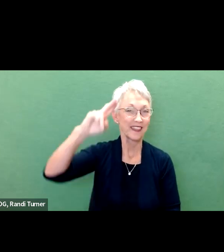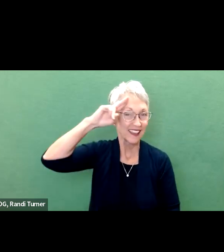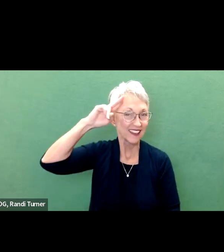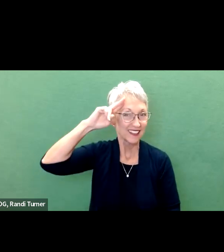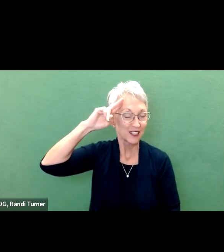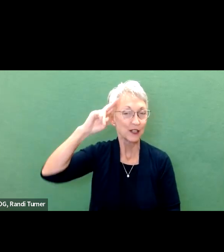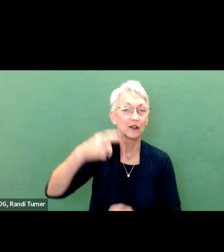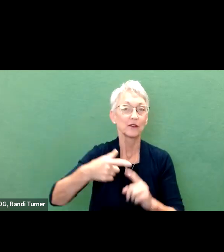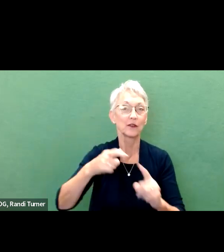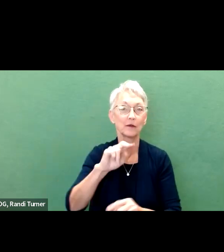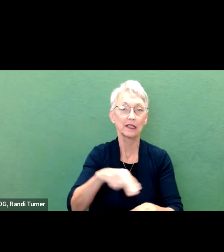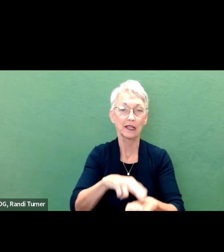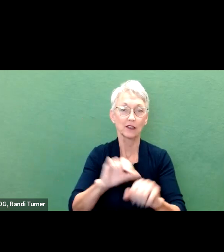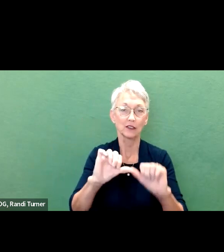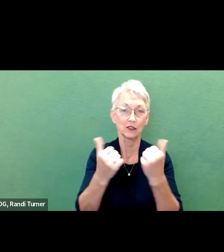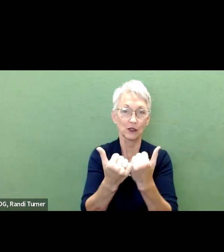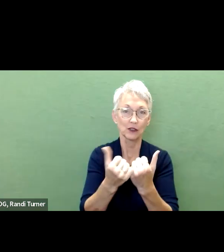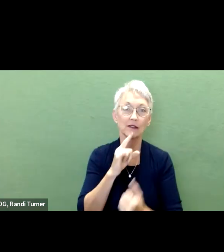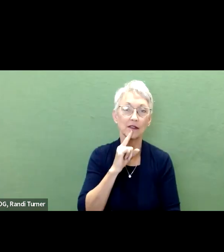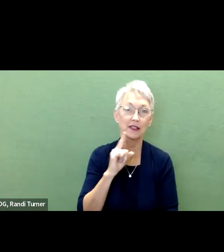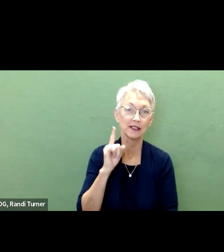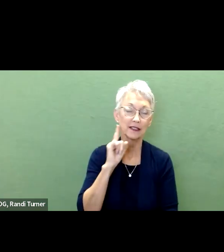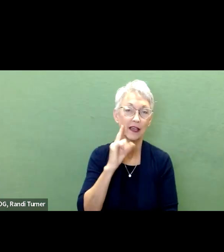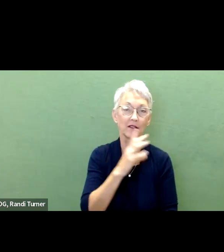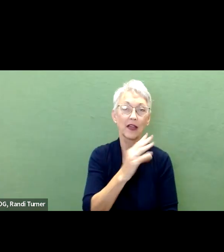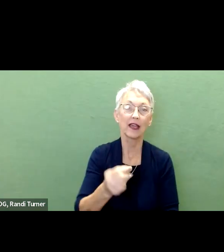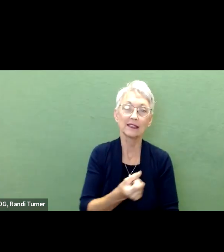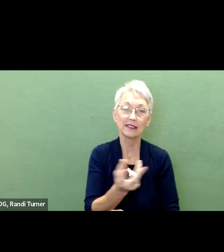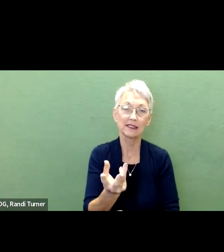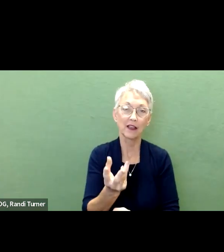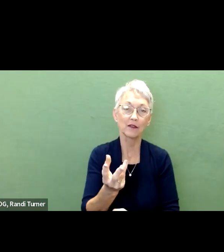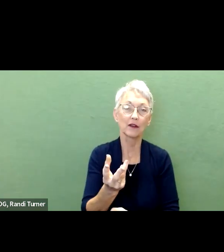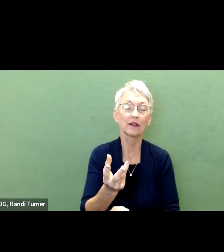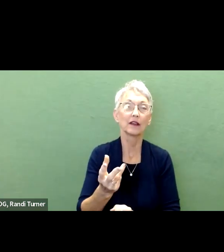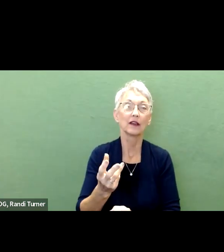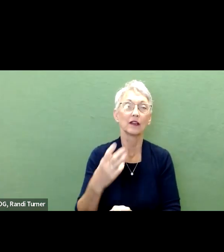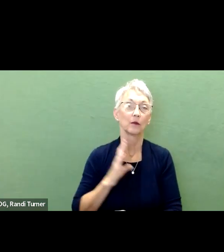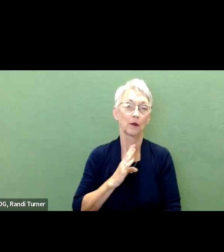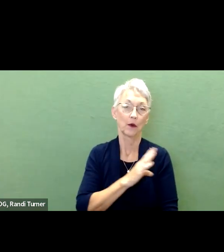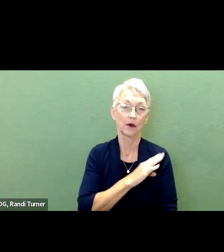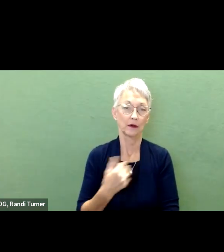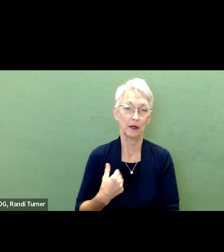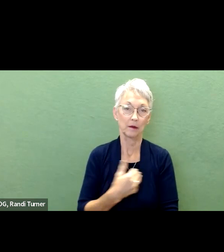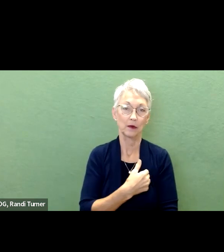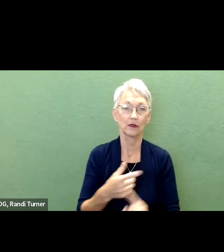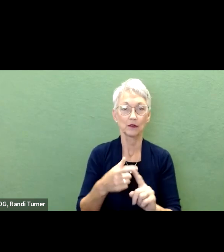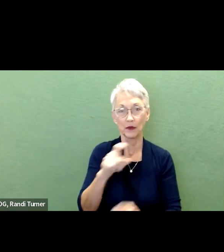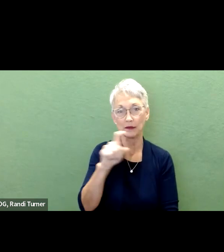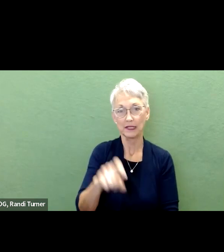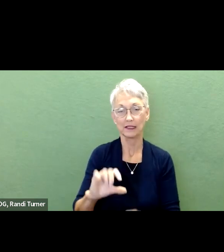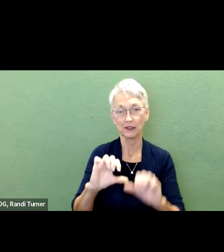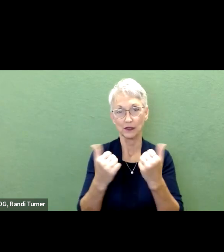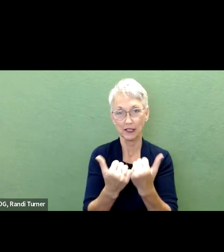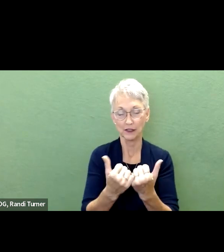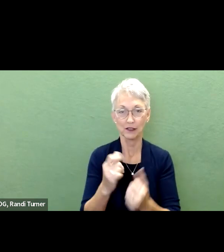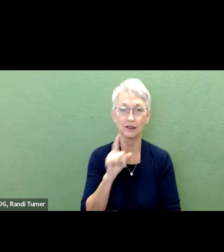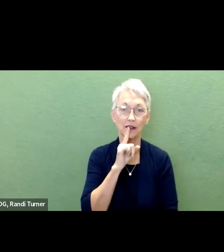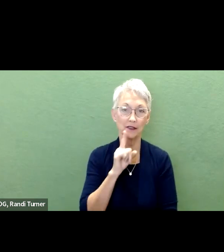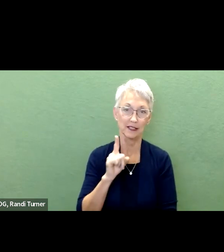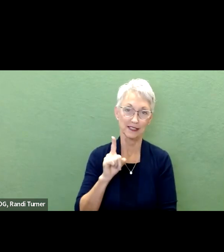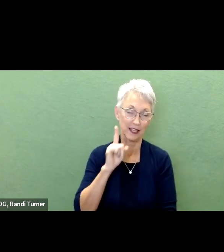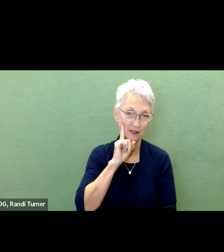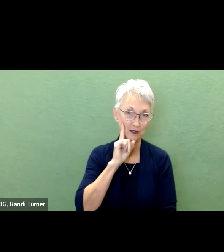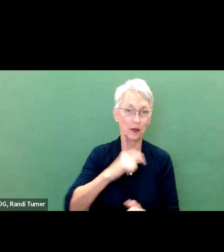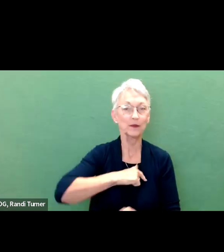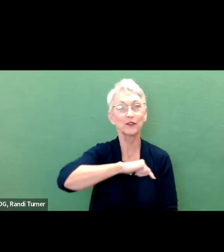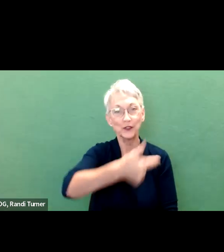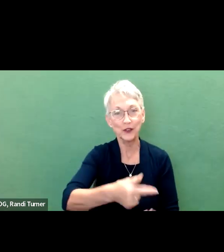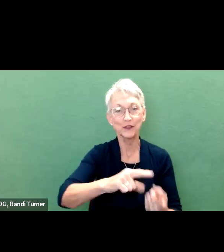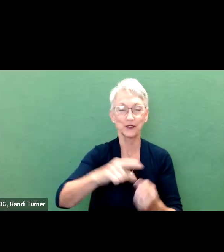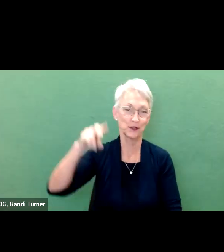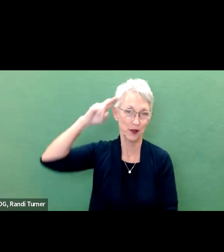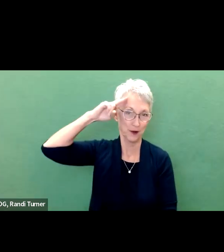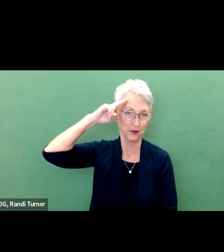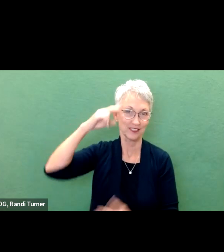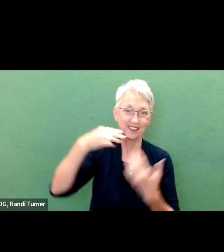for peoples with Disabilities and today we